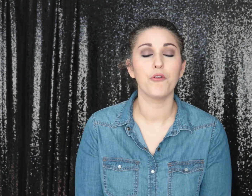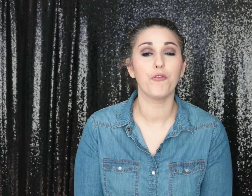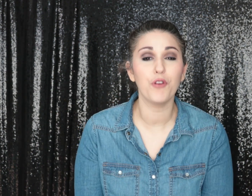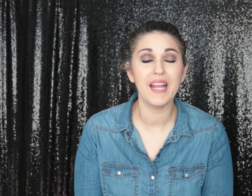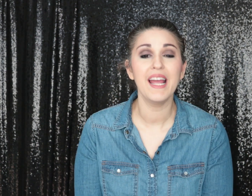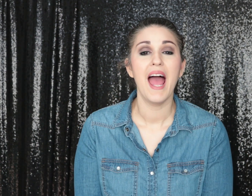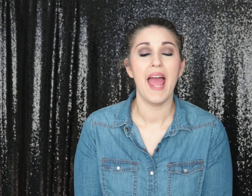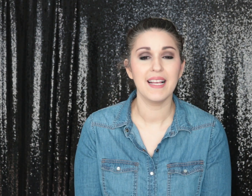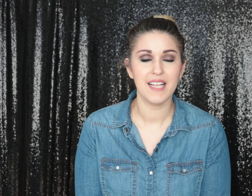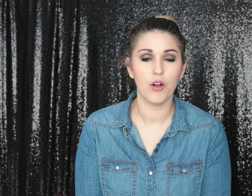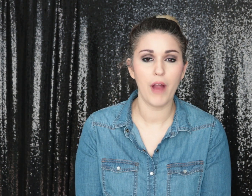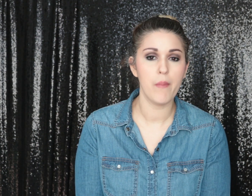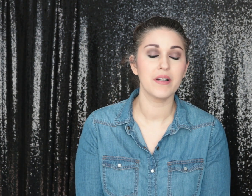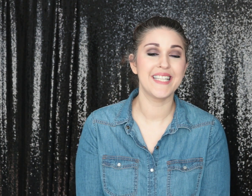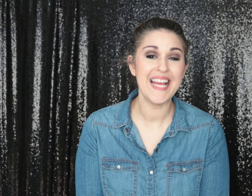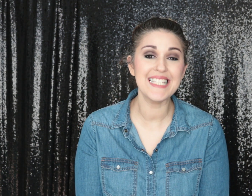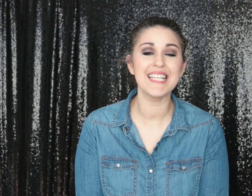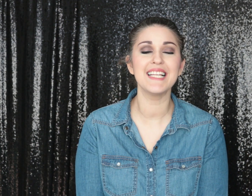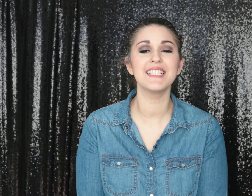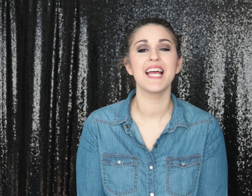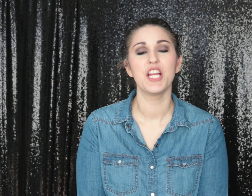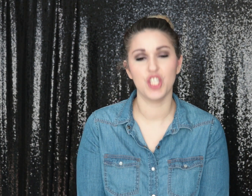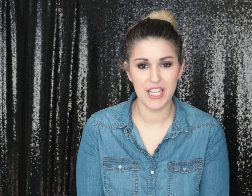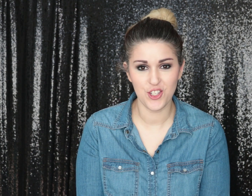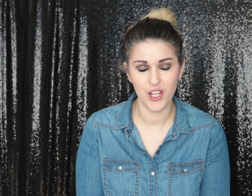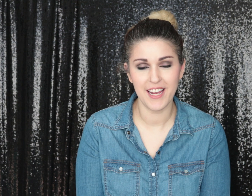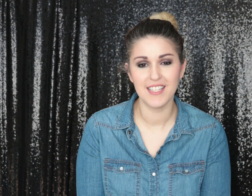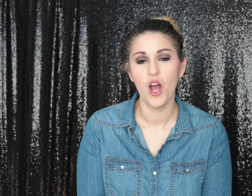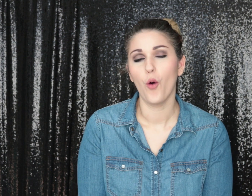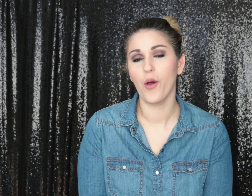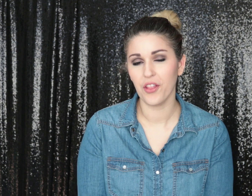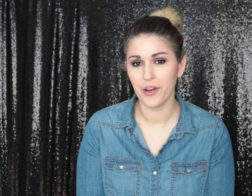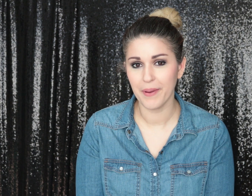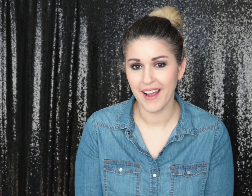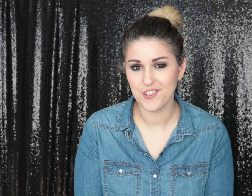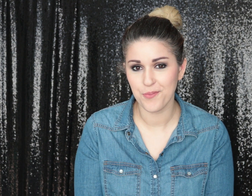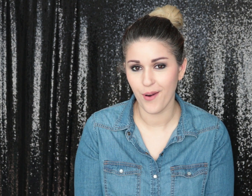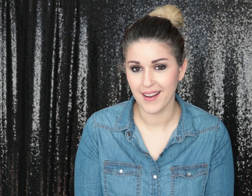your free ASL grammar tenses cheat sheet with a little bit of extra practice in